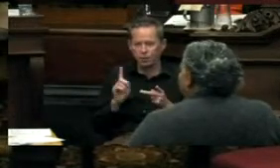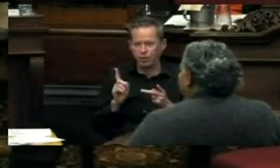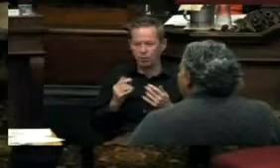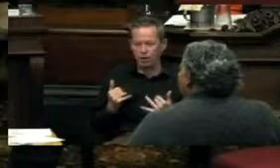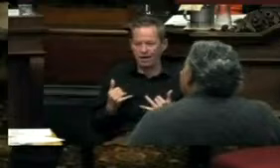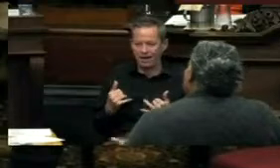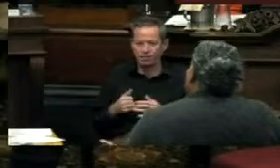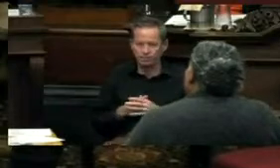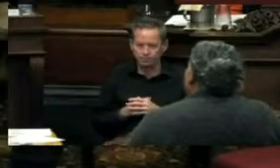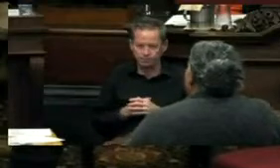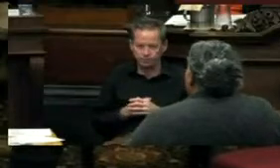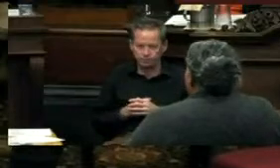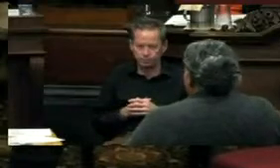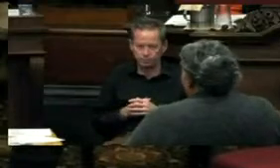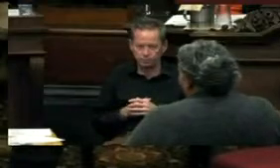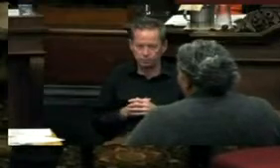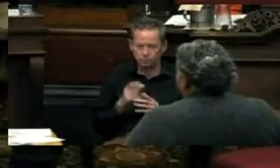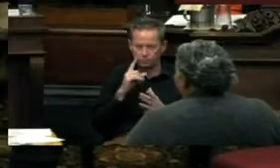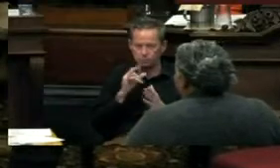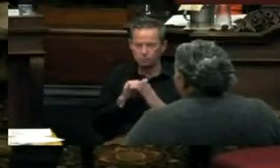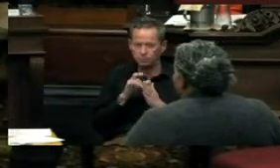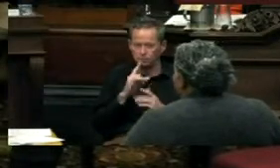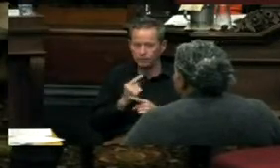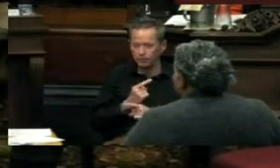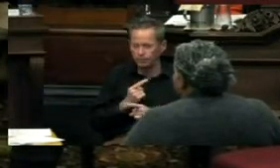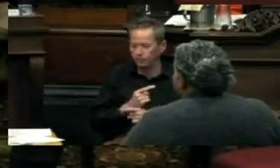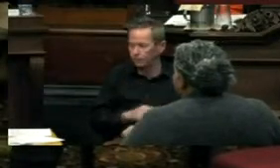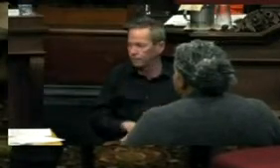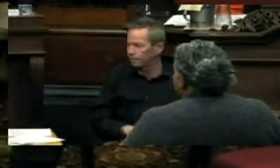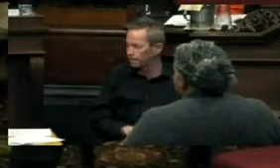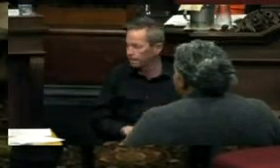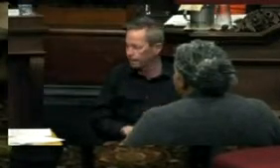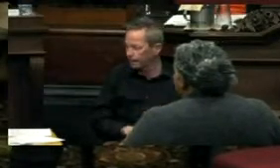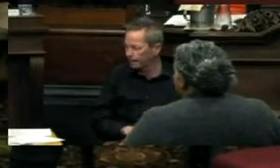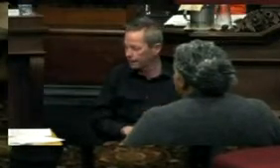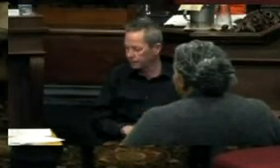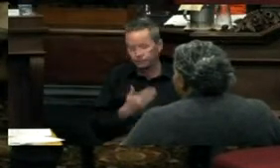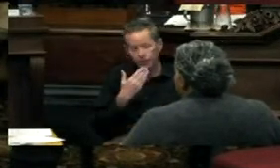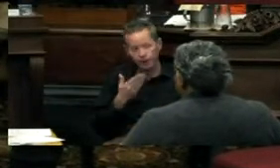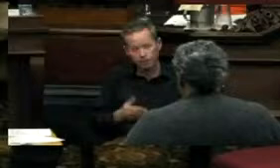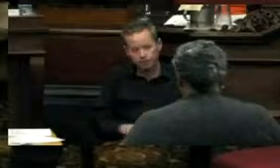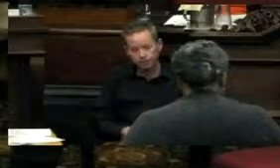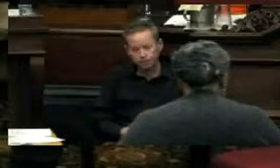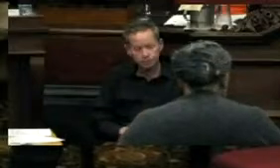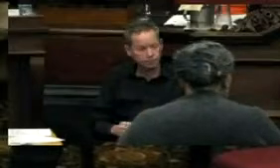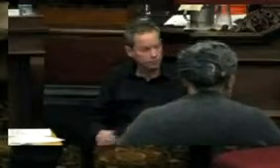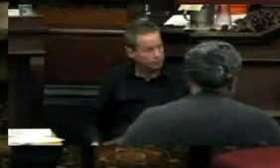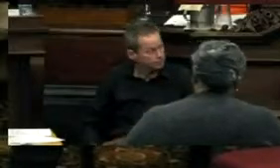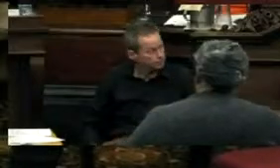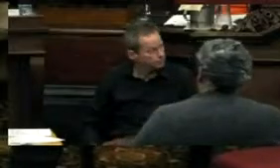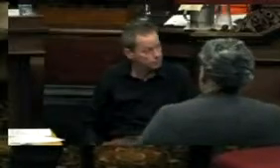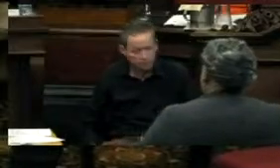the strategic plan, we're operating from a place of where we are right now, and I think